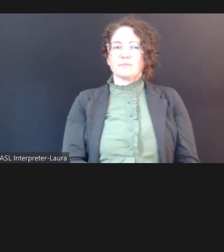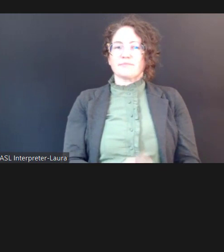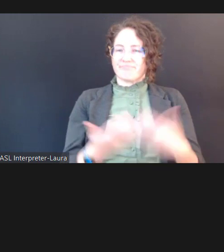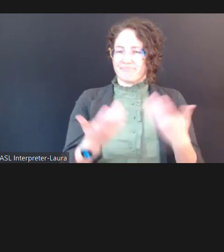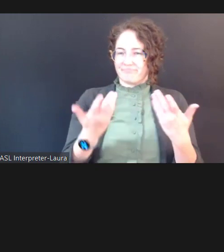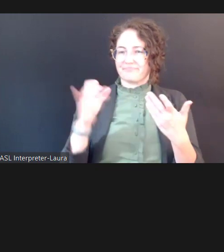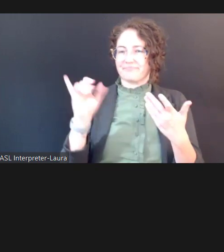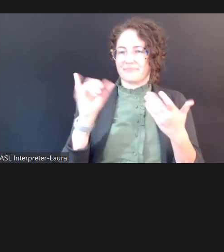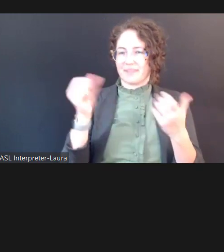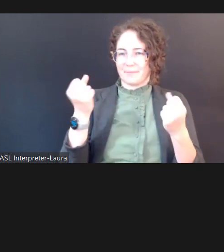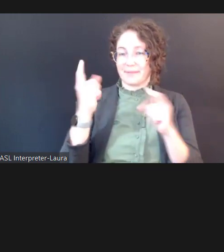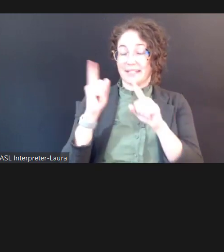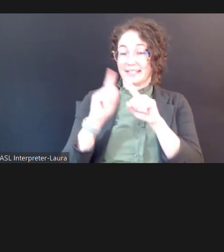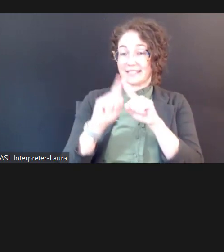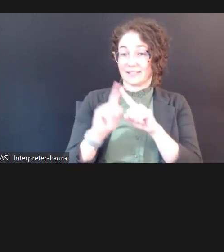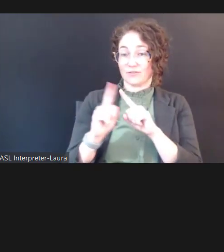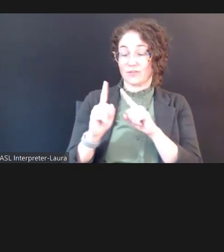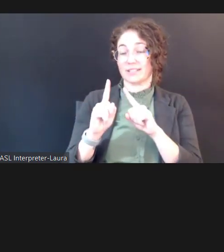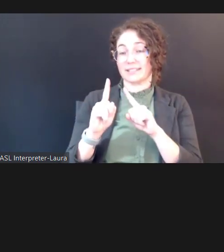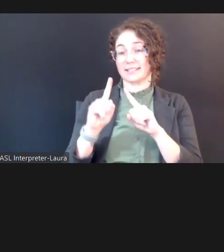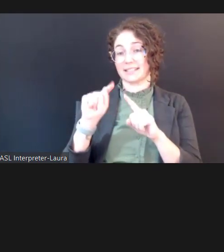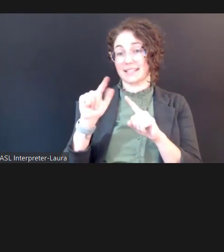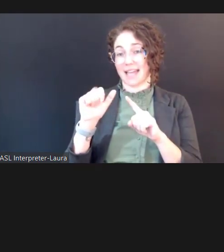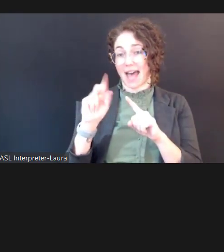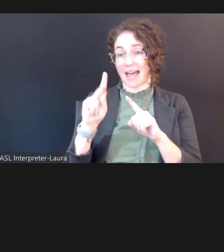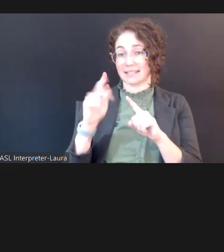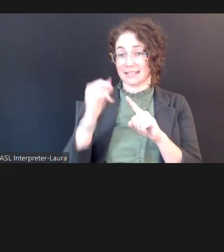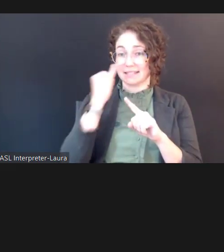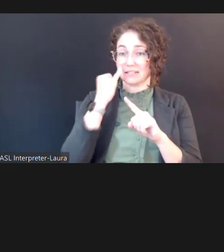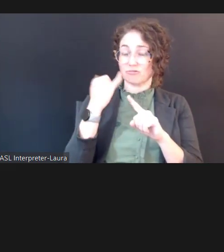So, like many skillful tasks, competent screeners can make it